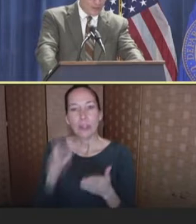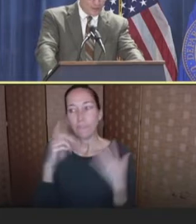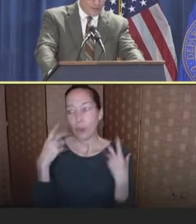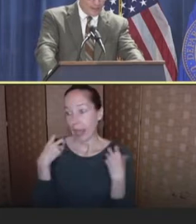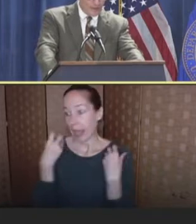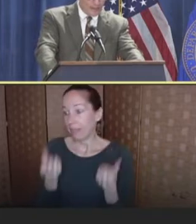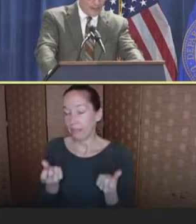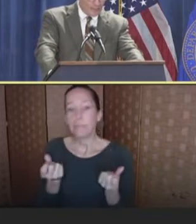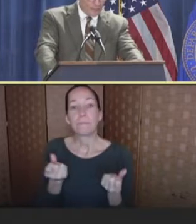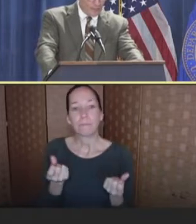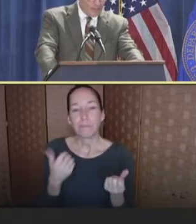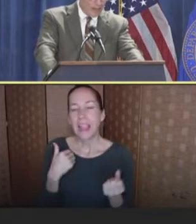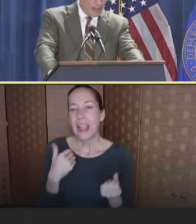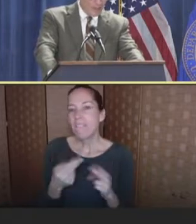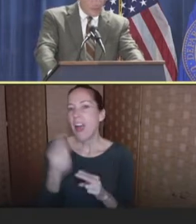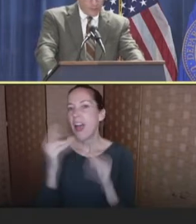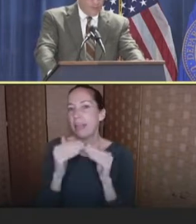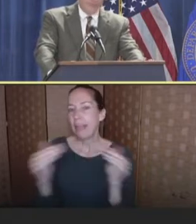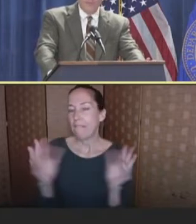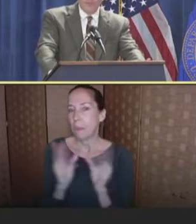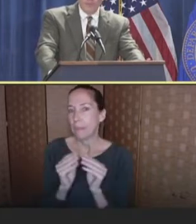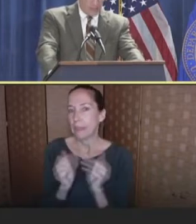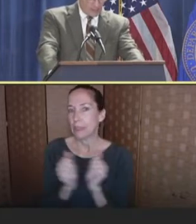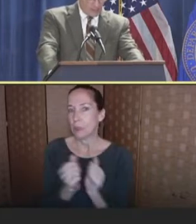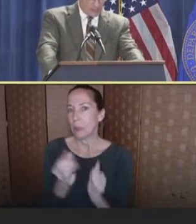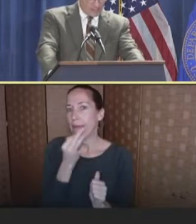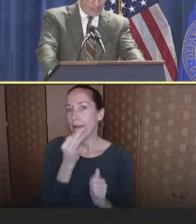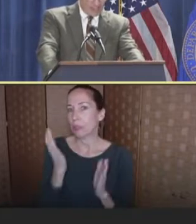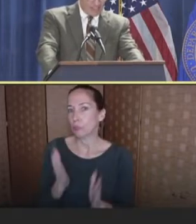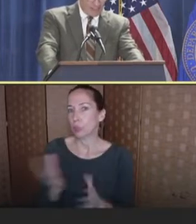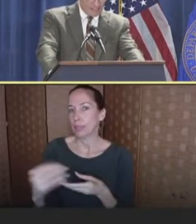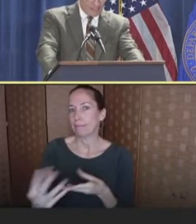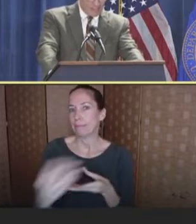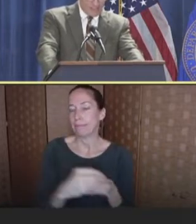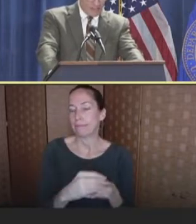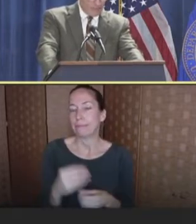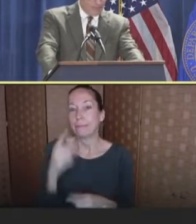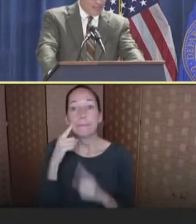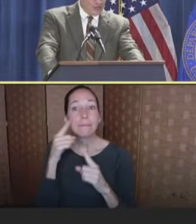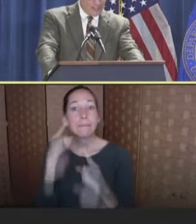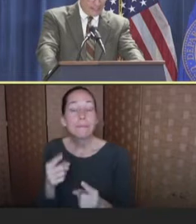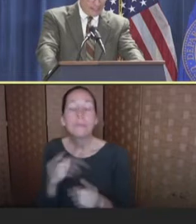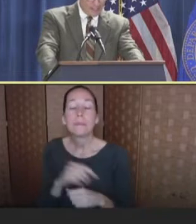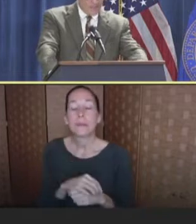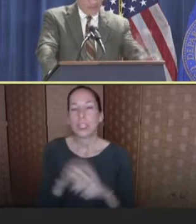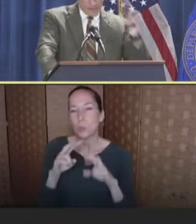security experts, for the purpose of assessing vaccine misinformation and disinformation